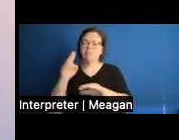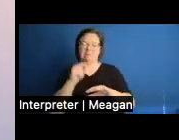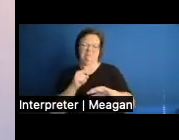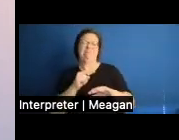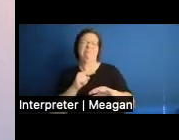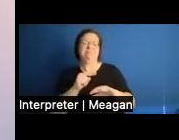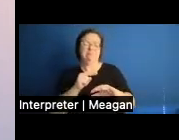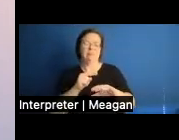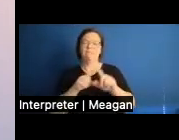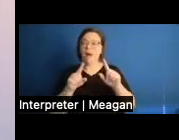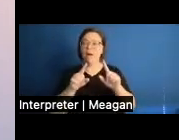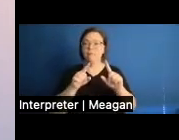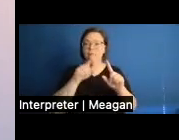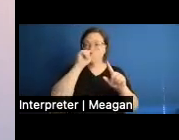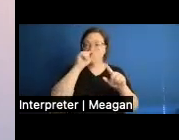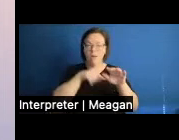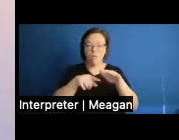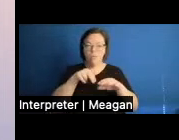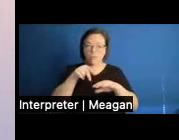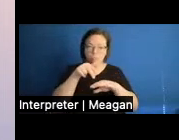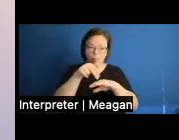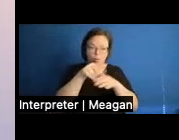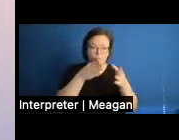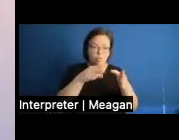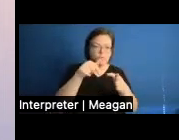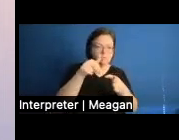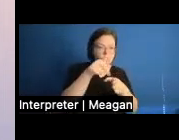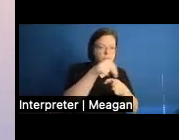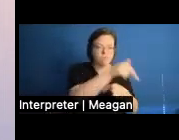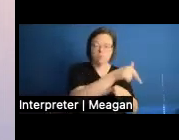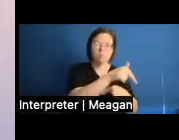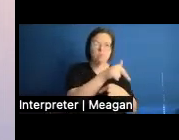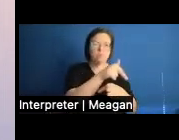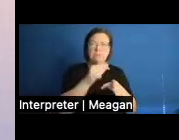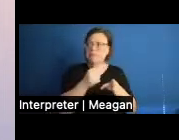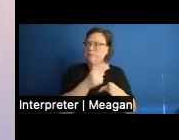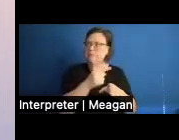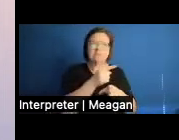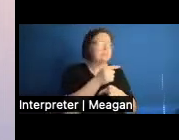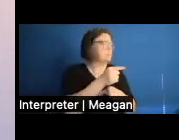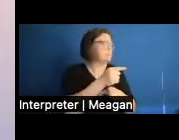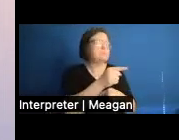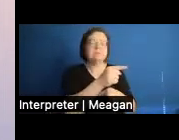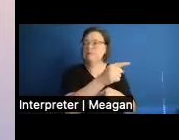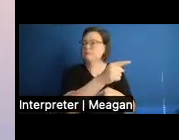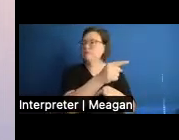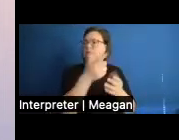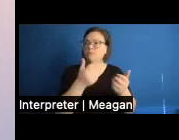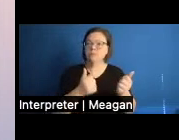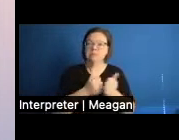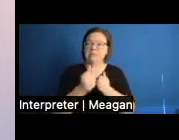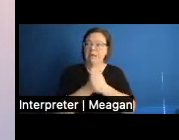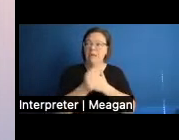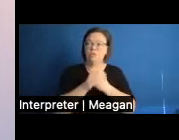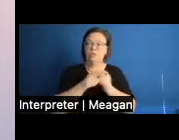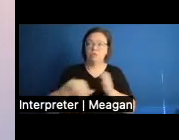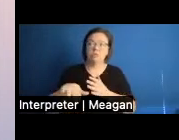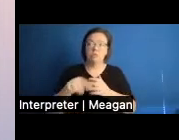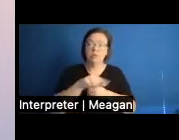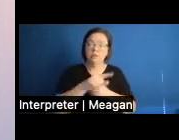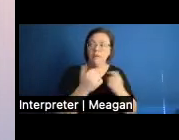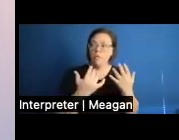(the quail crosses the road, watchful one scurries from premeditated danger) they wait, another race